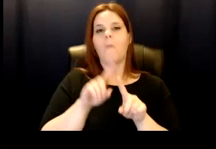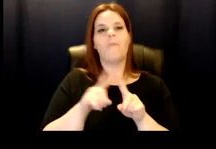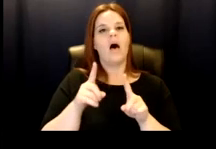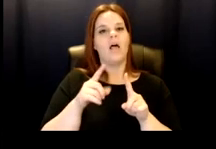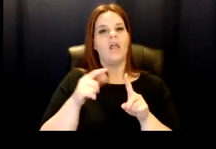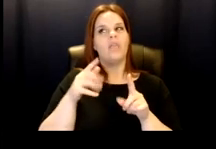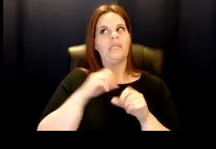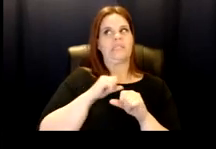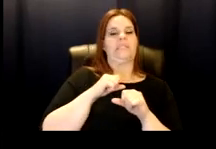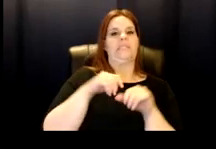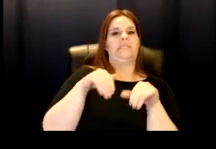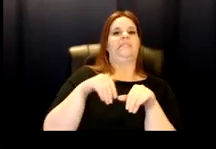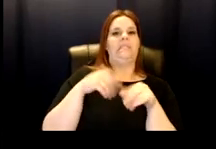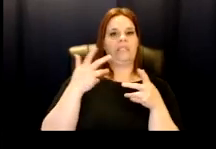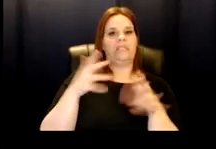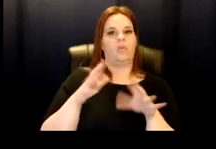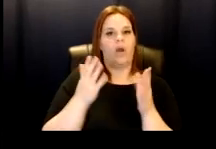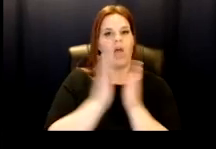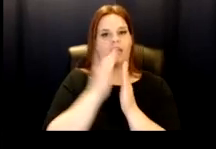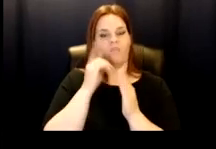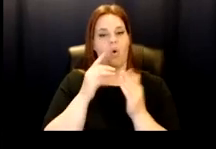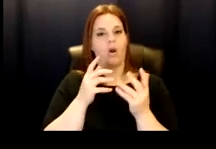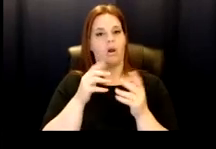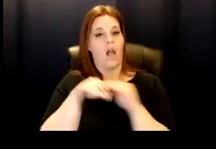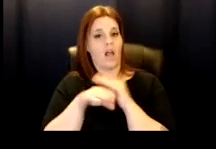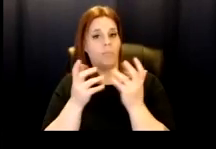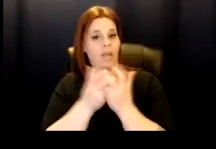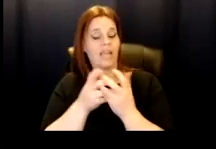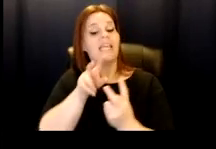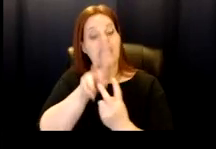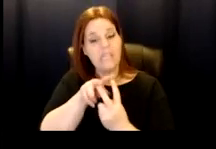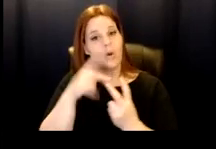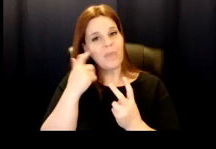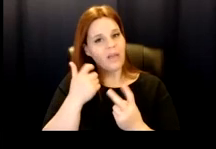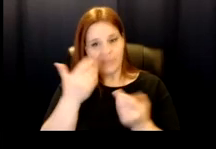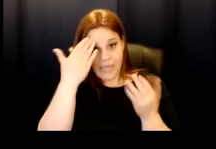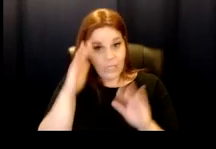or accommodations because either they didn't know they could request accommodations, they